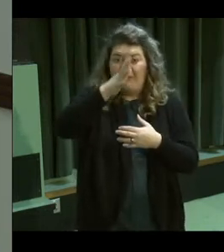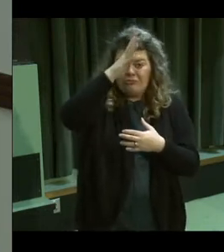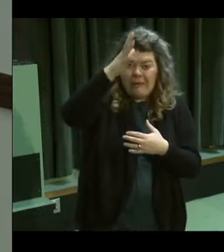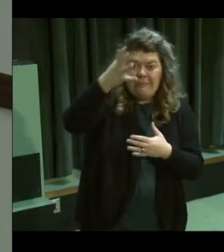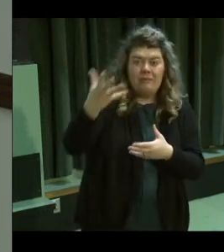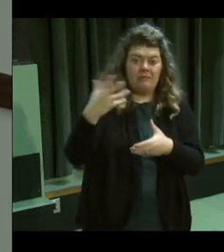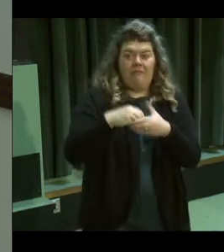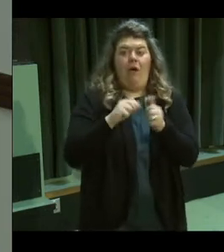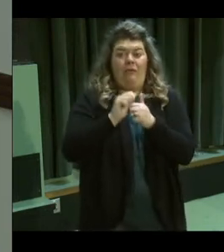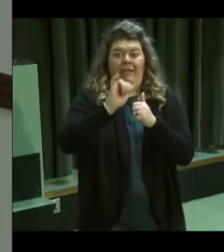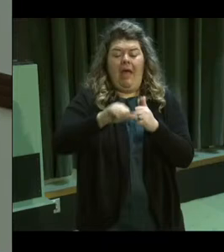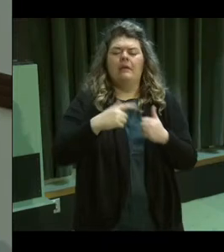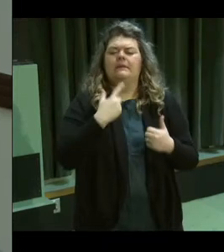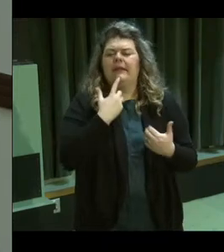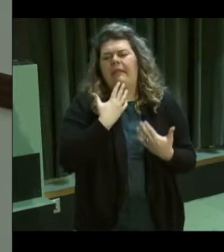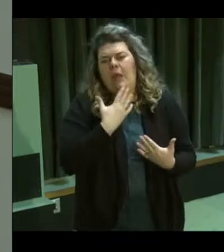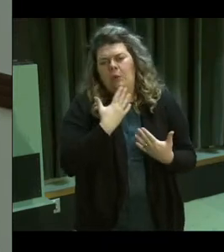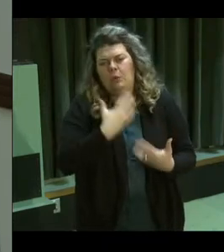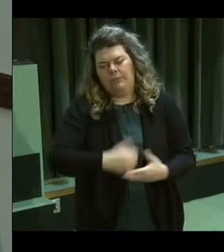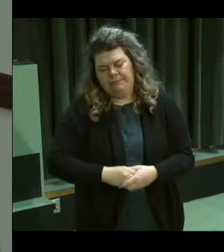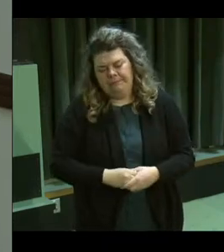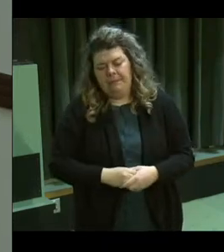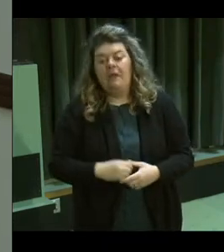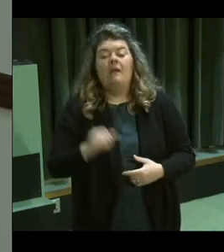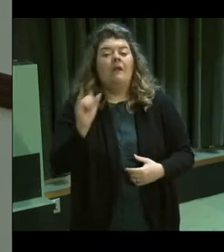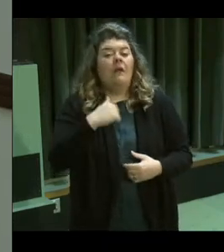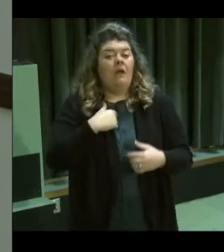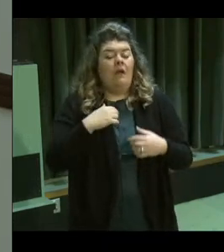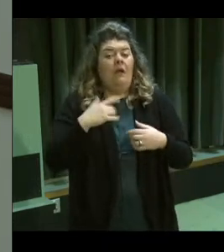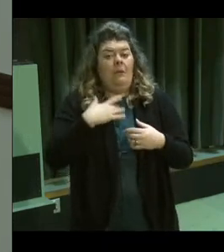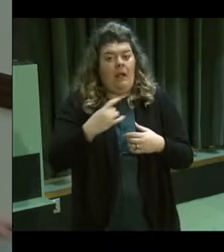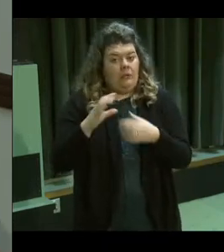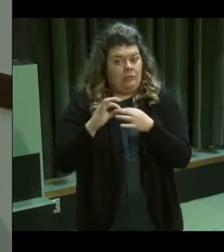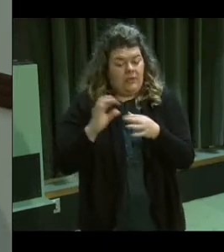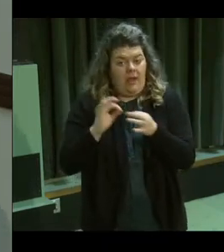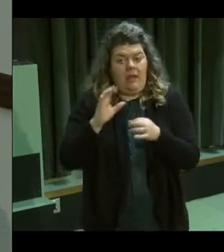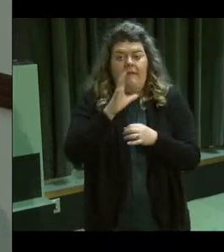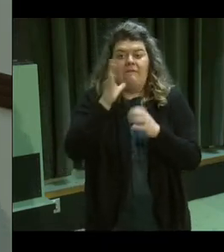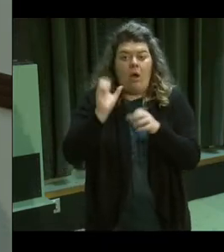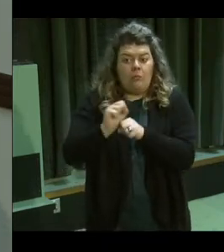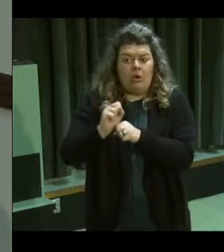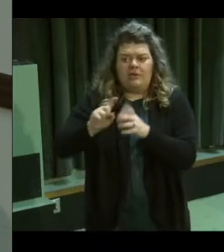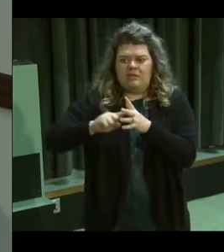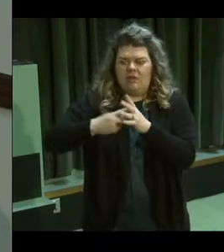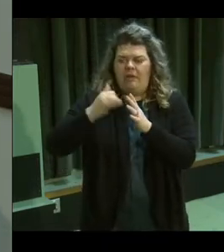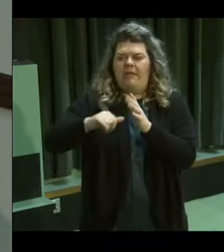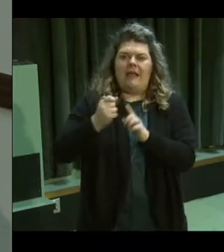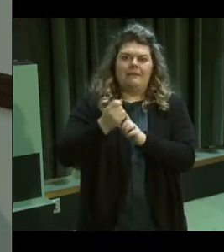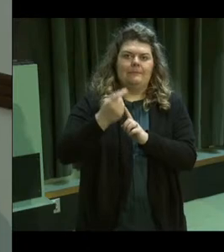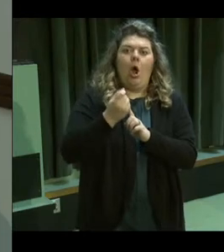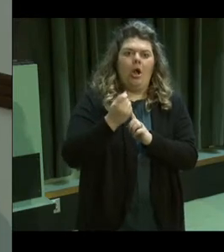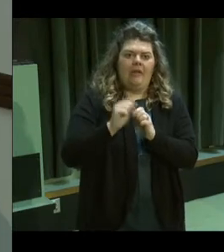say thank you. We like to say that the farm workers created